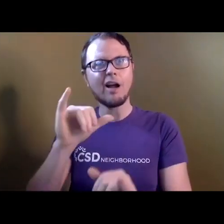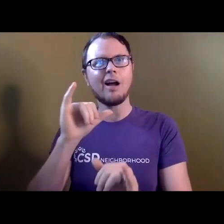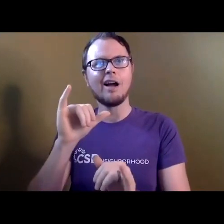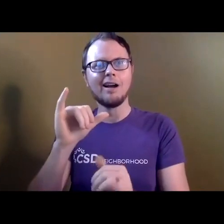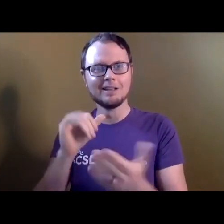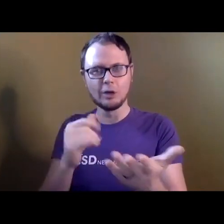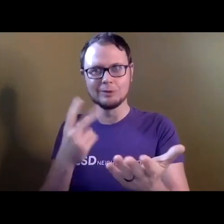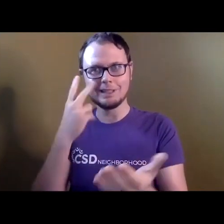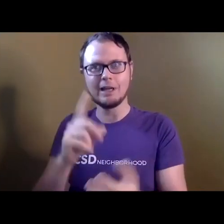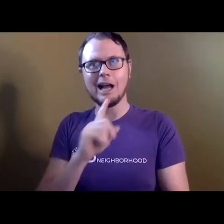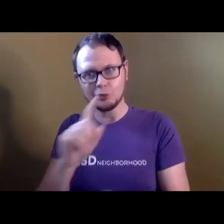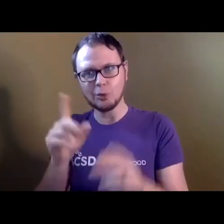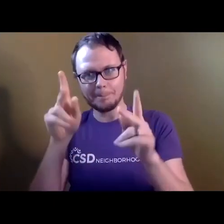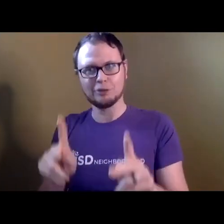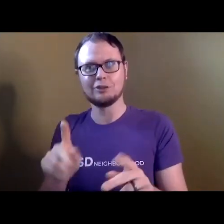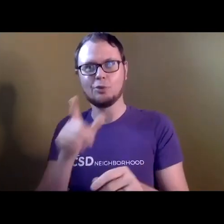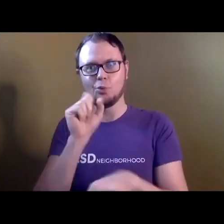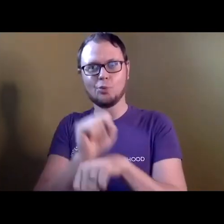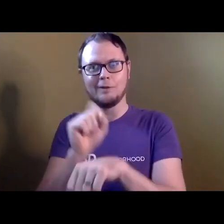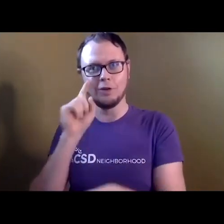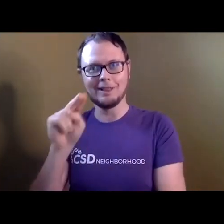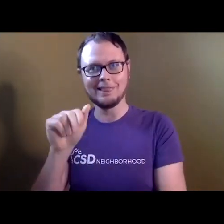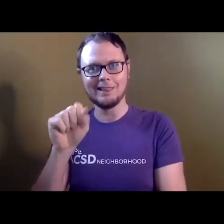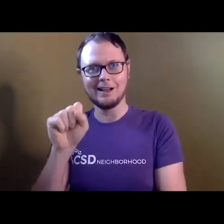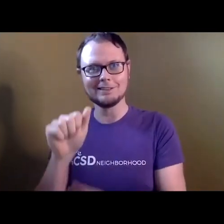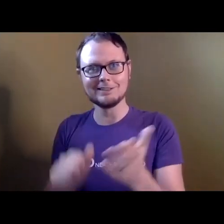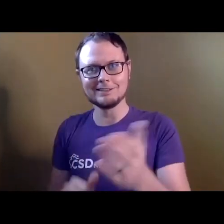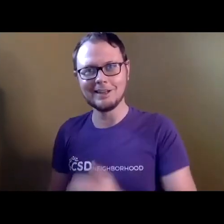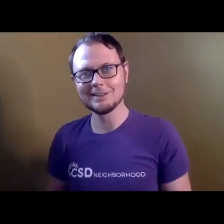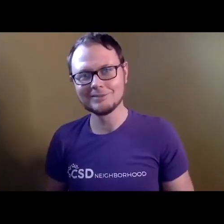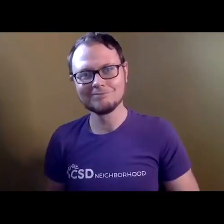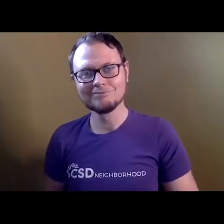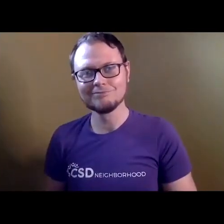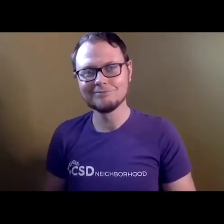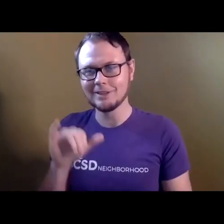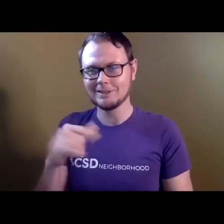But they tell their story and we have included them in one of our tool kits about space and